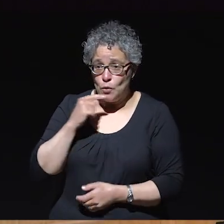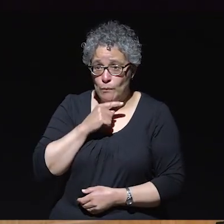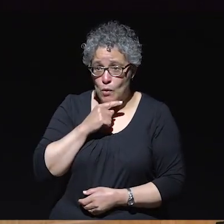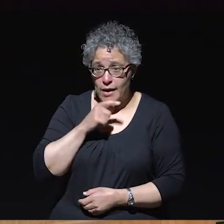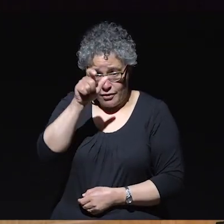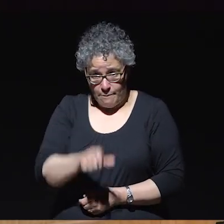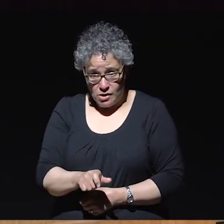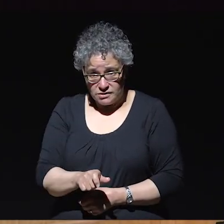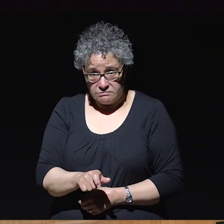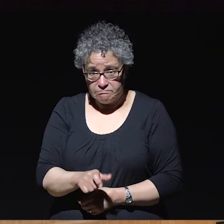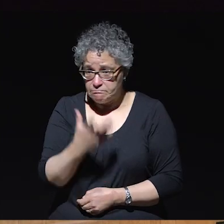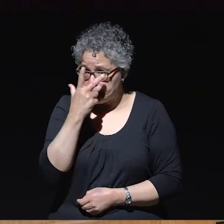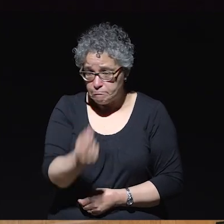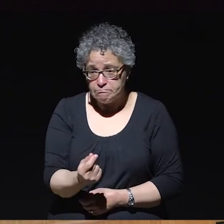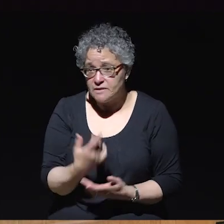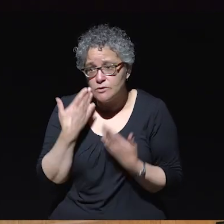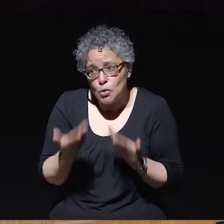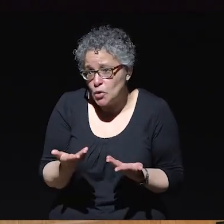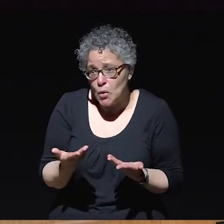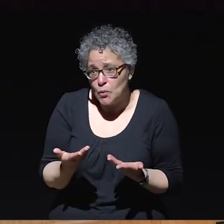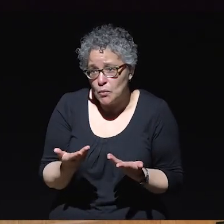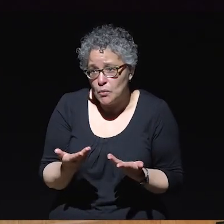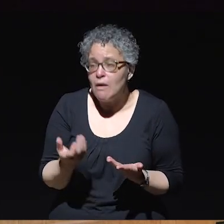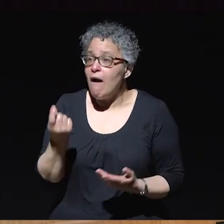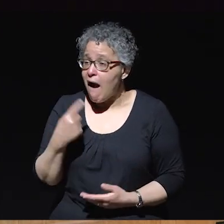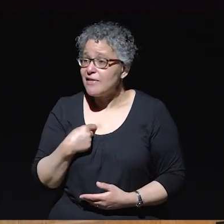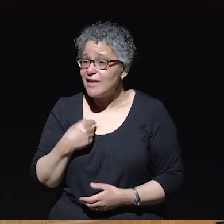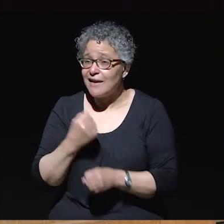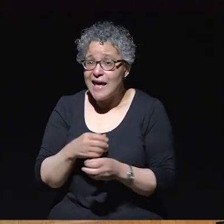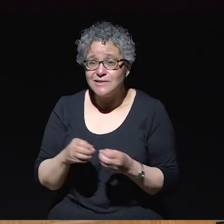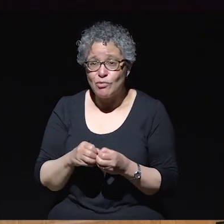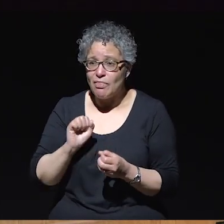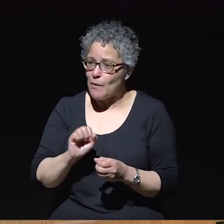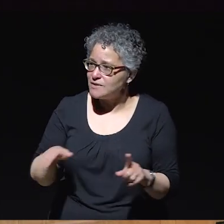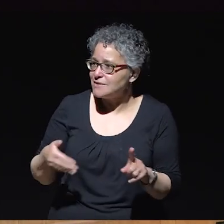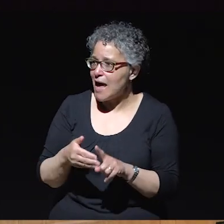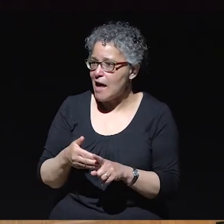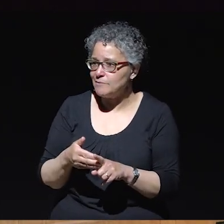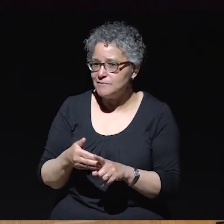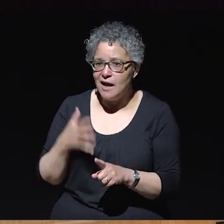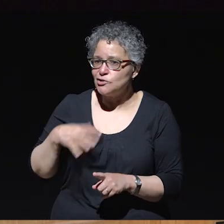And, in fact, I suspect that Gainsborough is absolutely thrilled at that and that's probably what he meant in 1770.